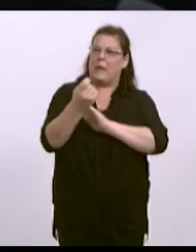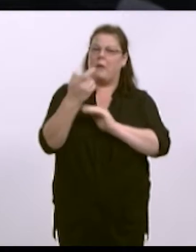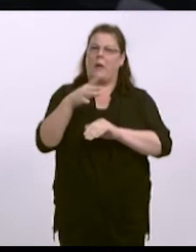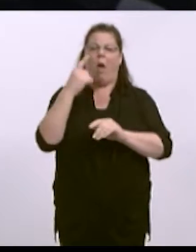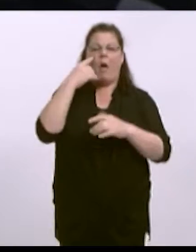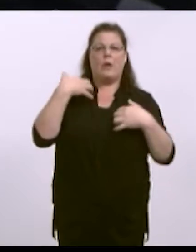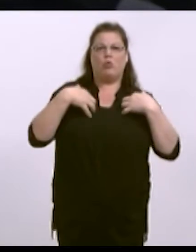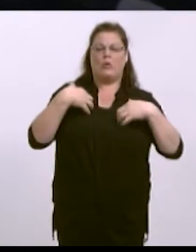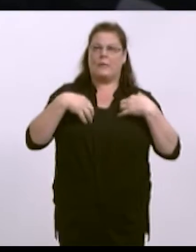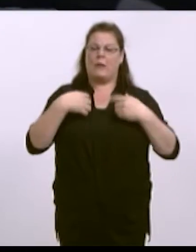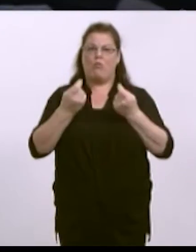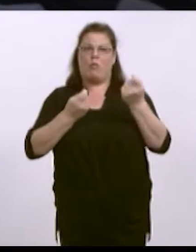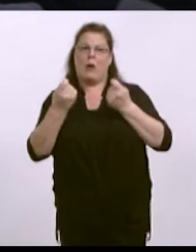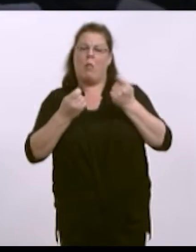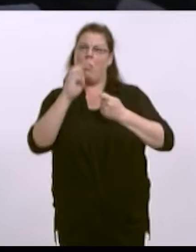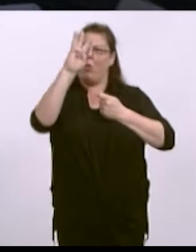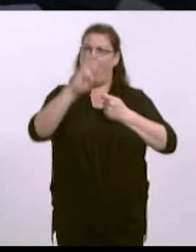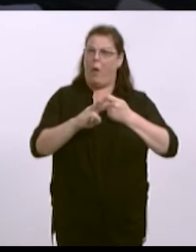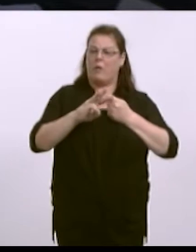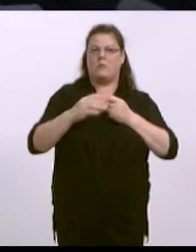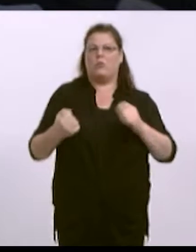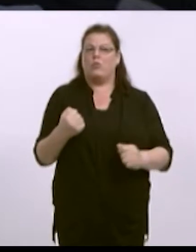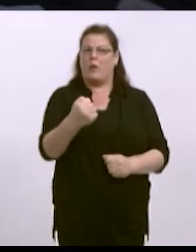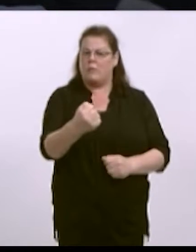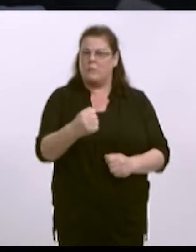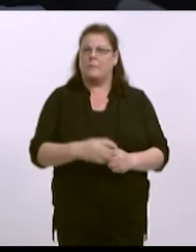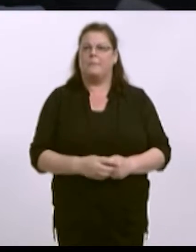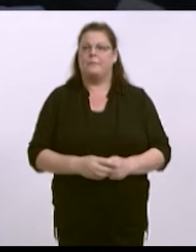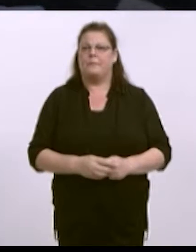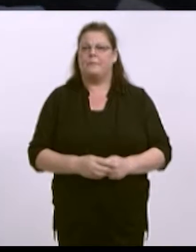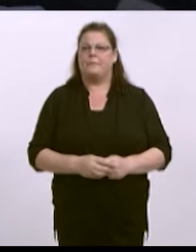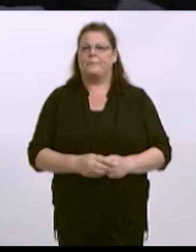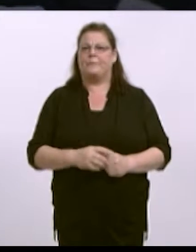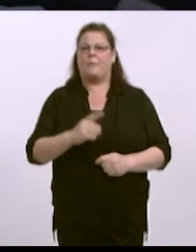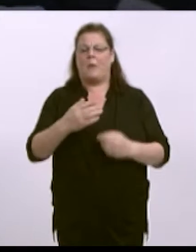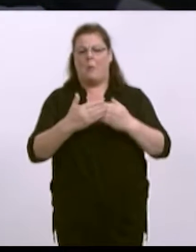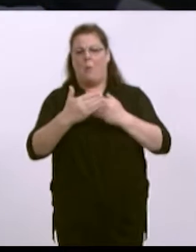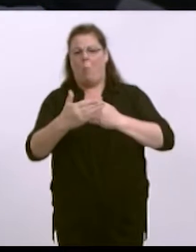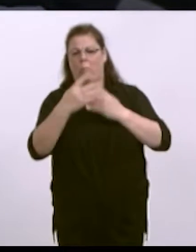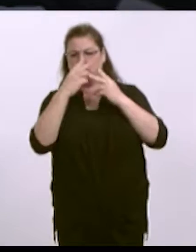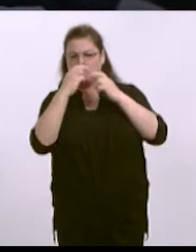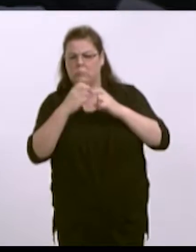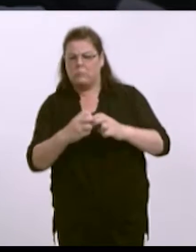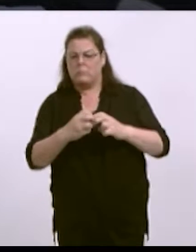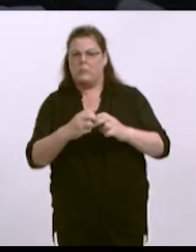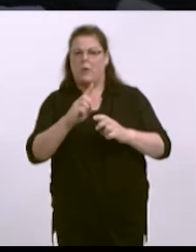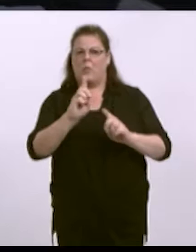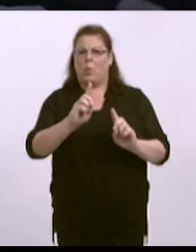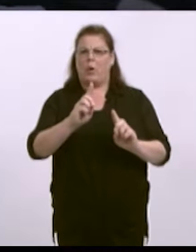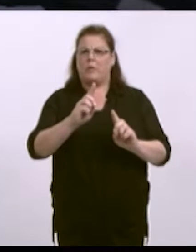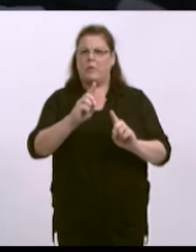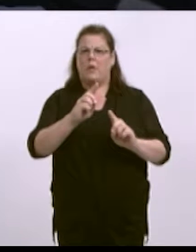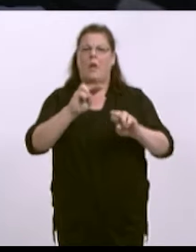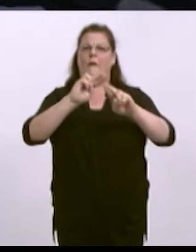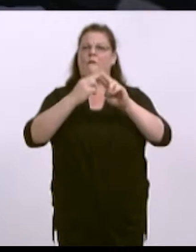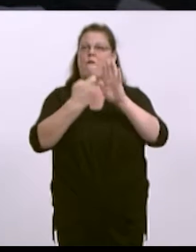metro system. One area needing further scrutiny is the franchise map or the actual routes